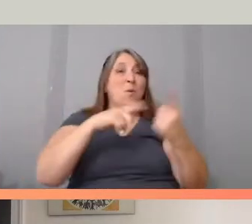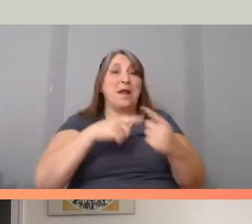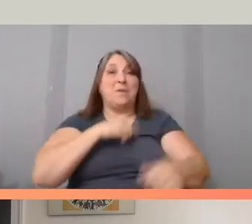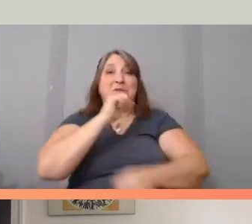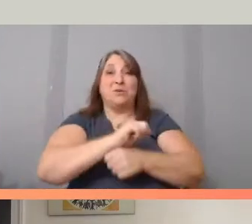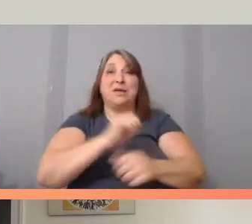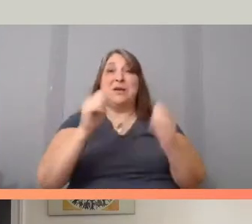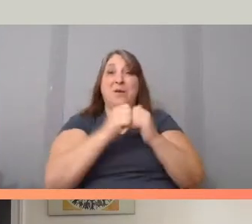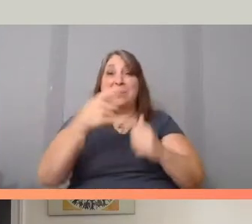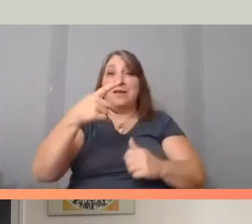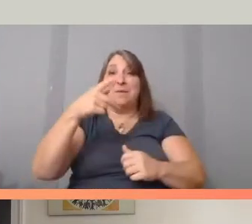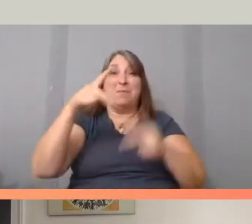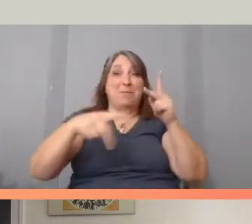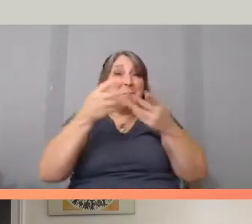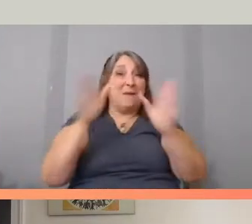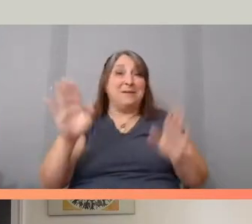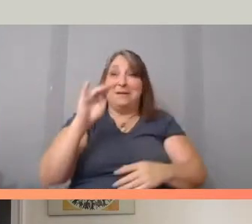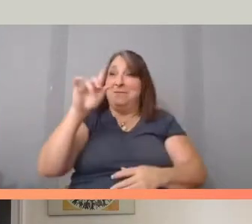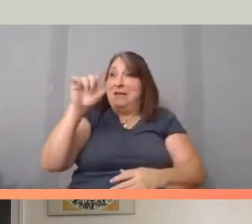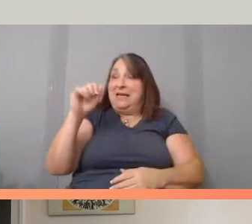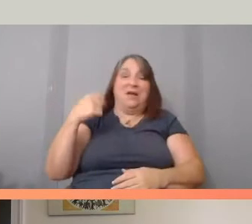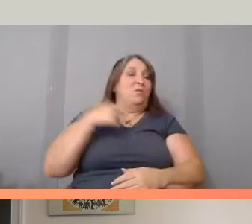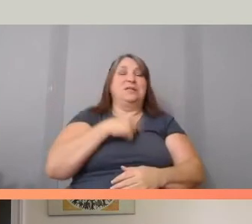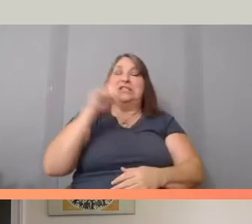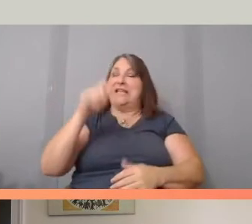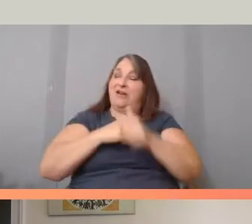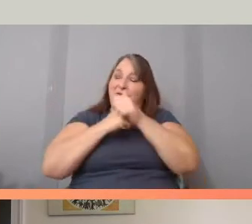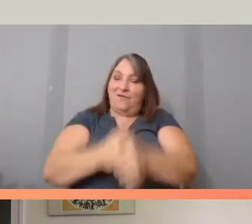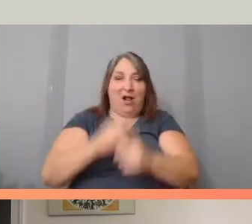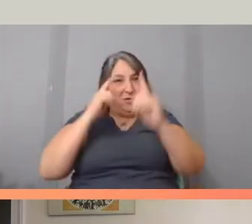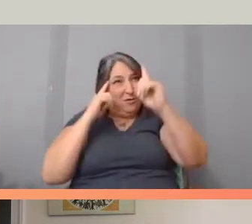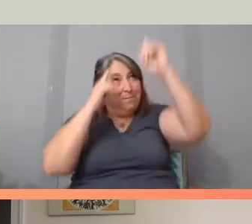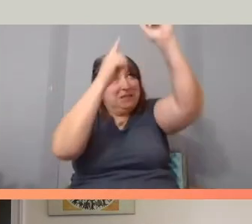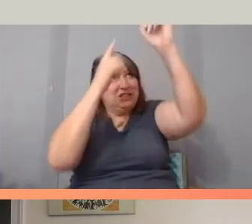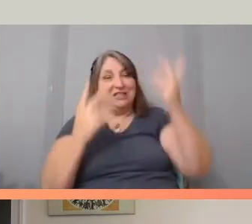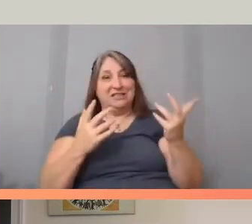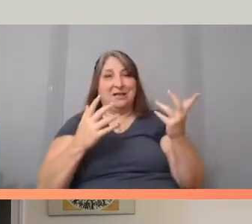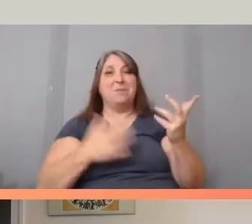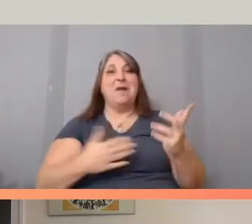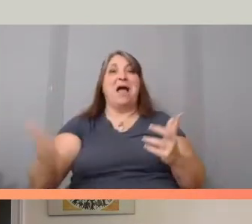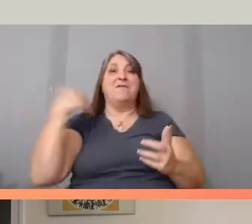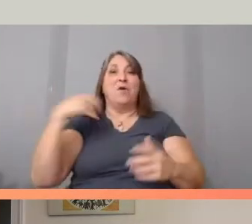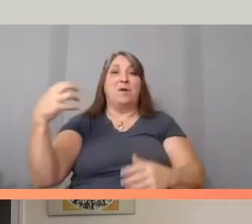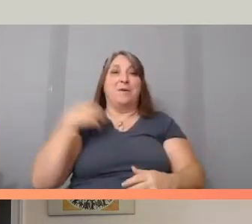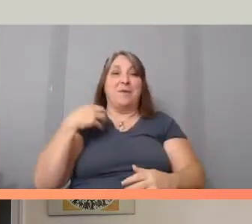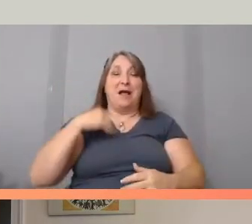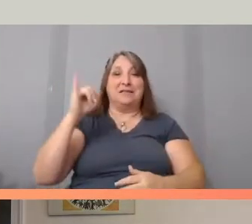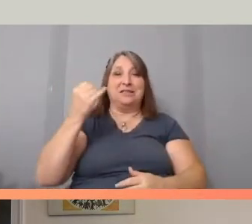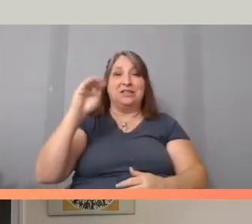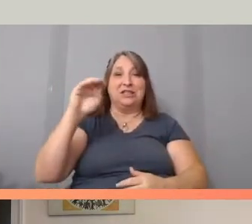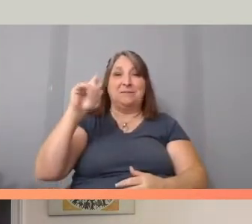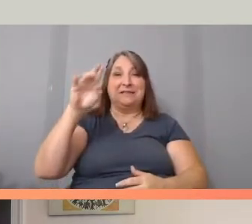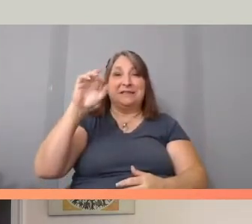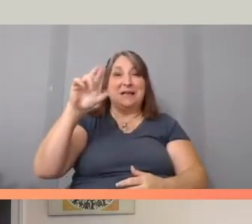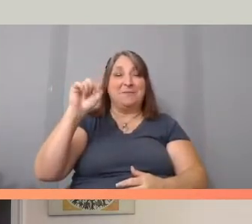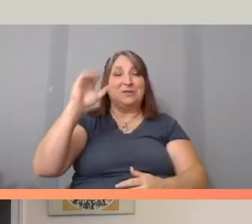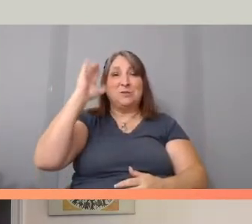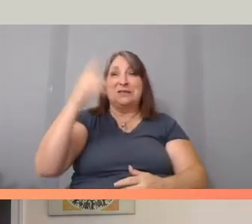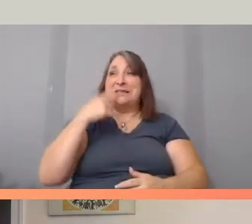it was just holding ourselves to the mission. And my former boss Jim's Summers would always say like the mission is our foundation.